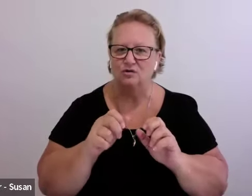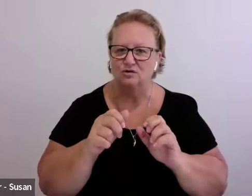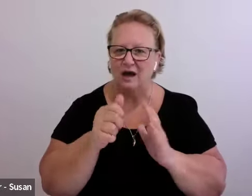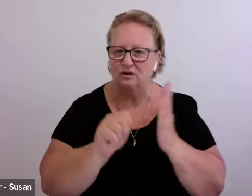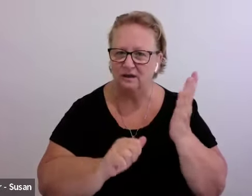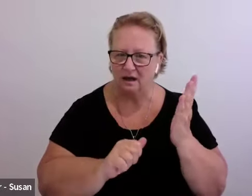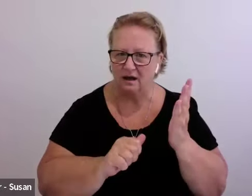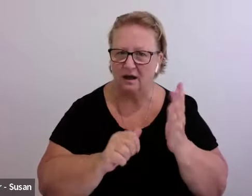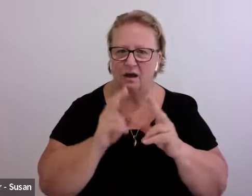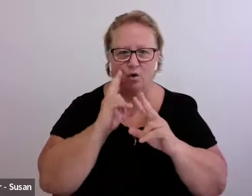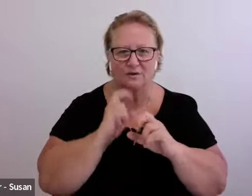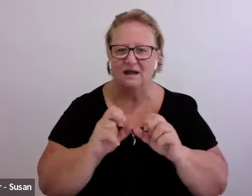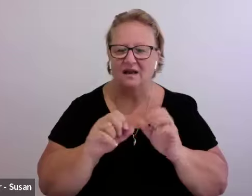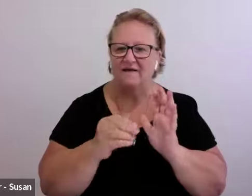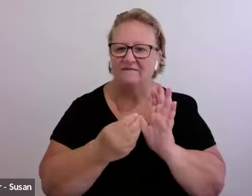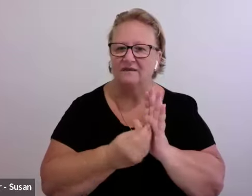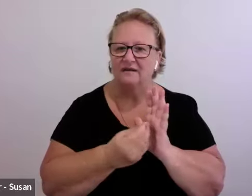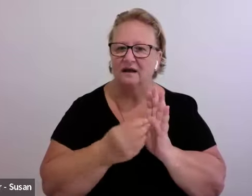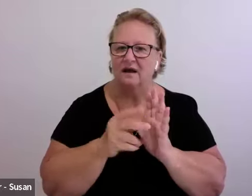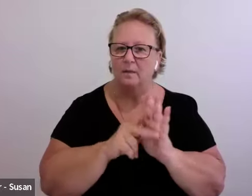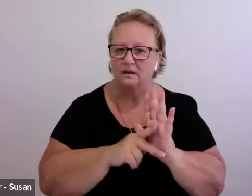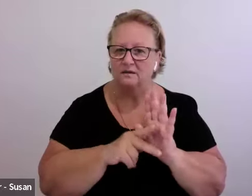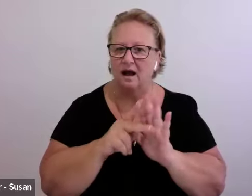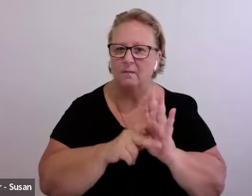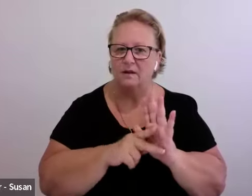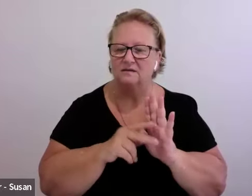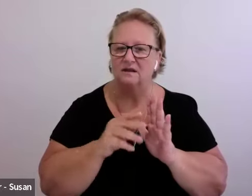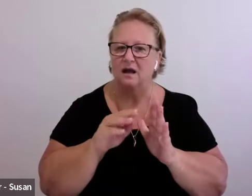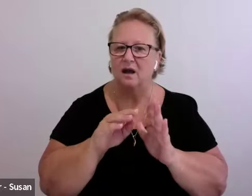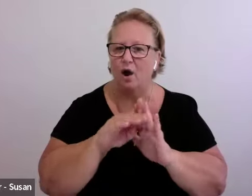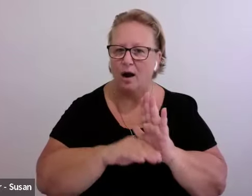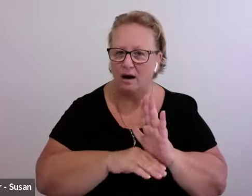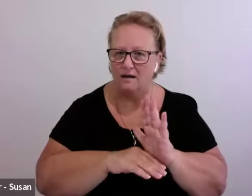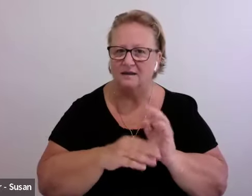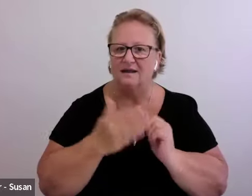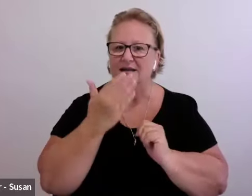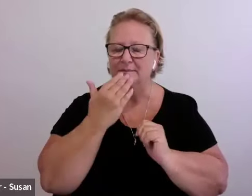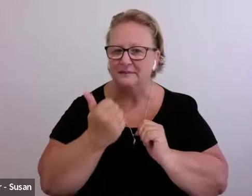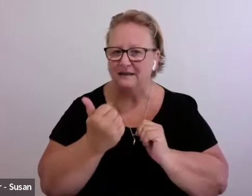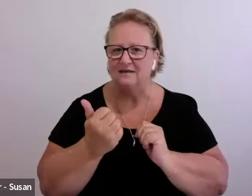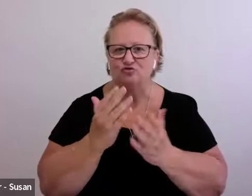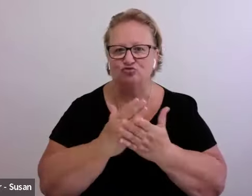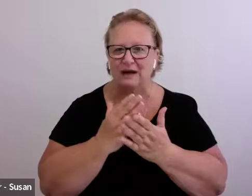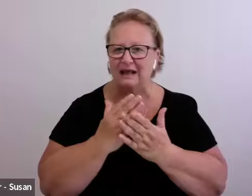for 2026. Obviously the guiding principles, our